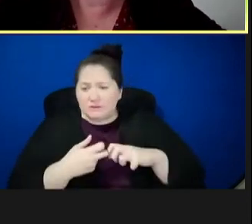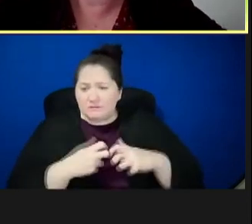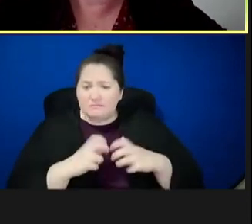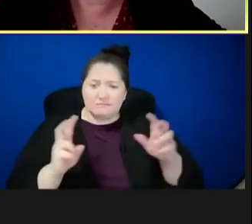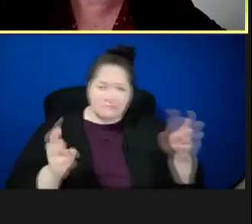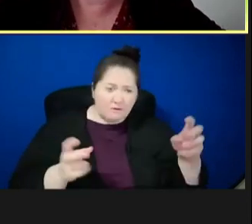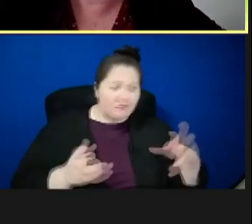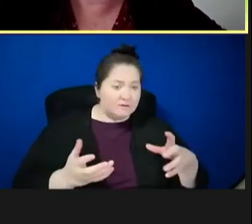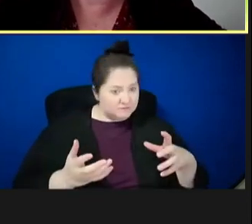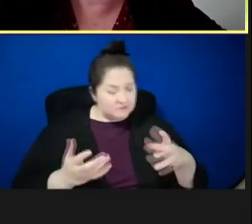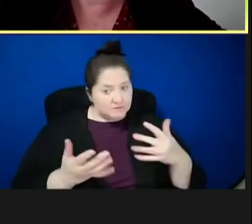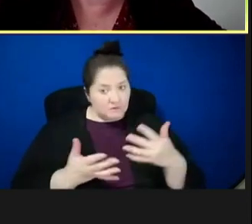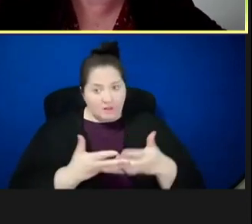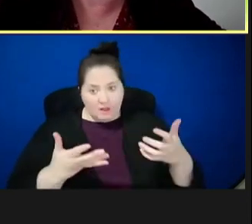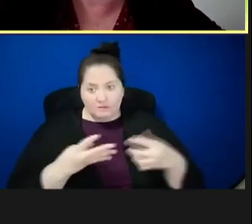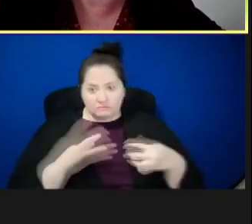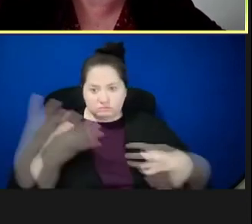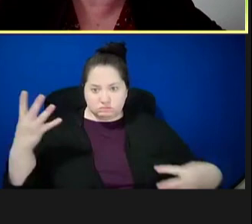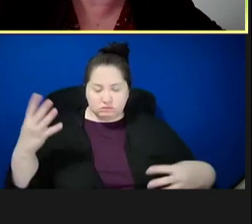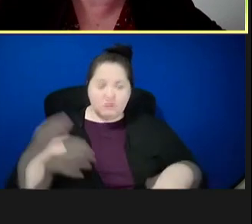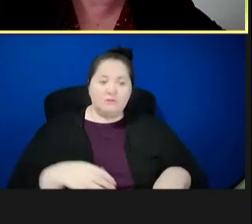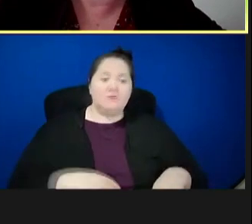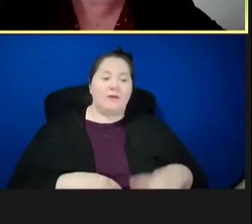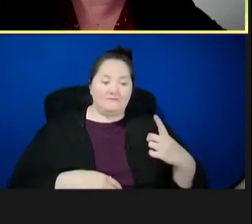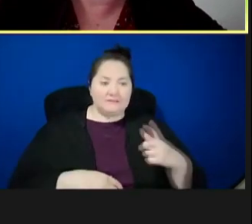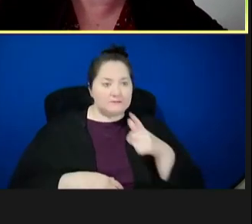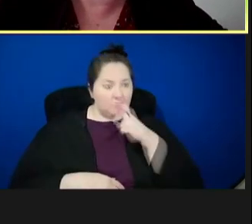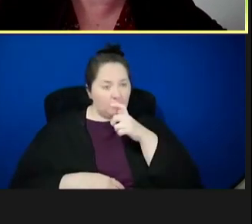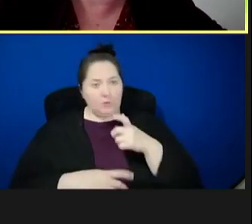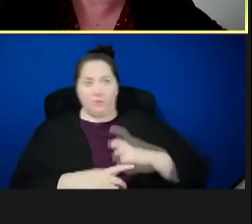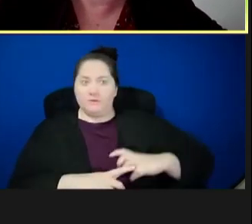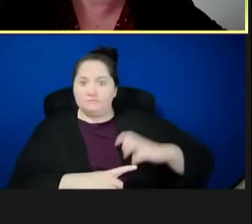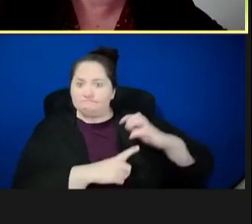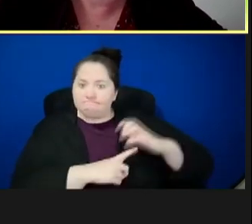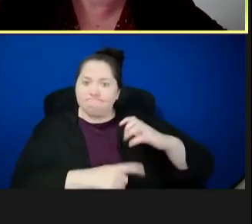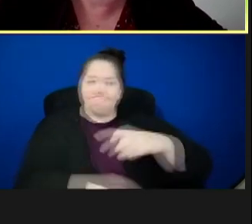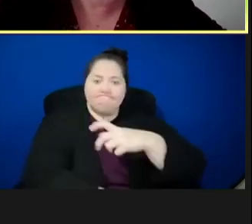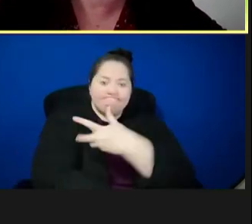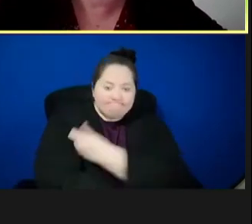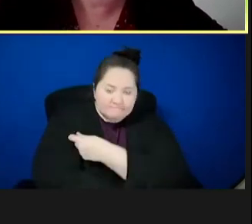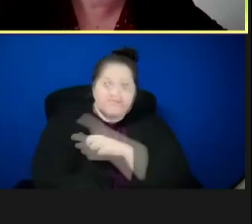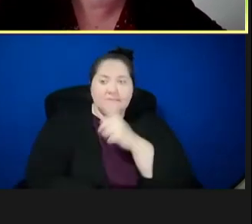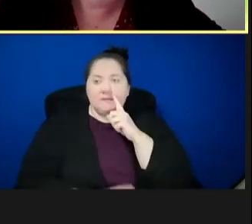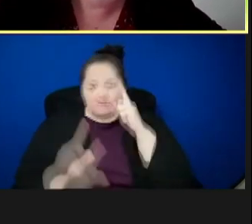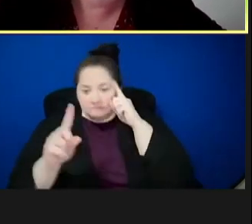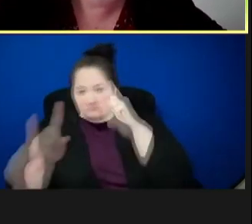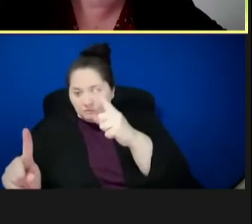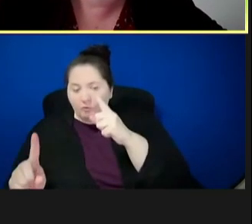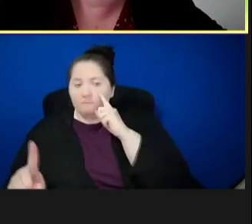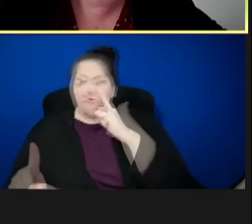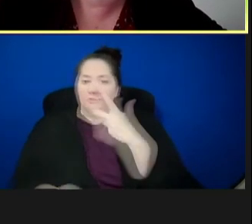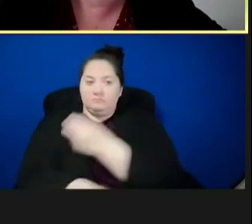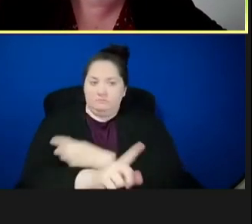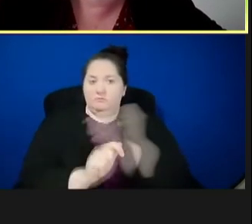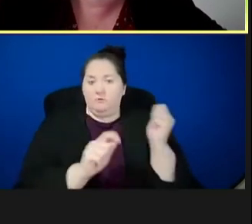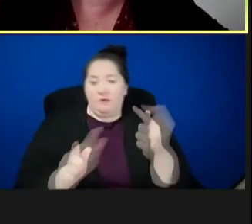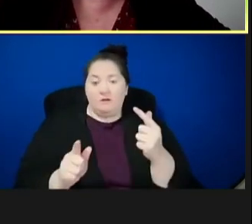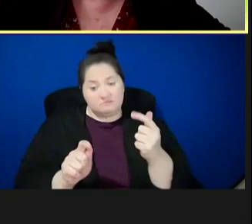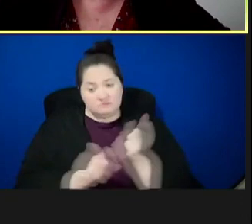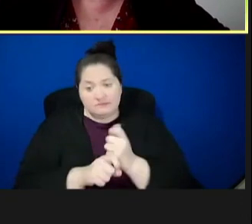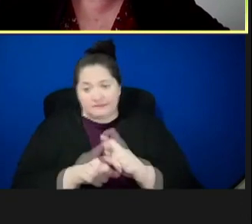and so really having a champion and a vision can make a big difference. Next slide, please.